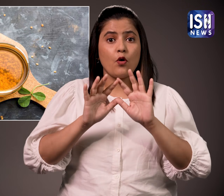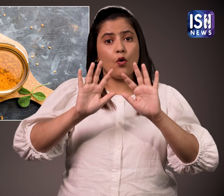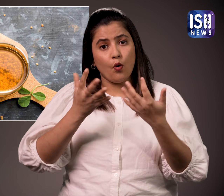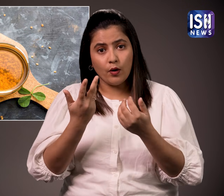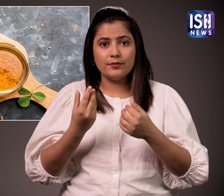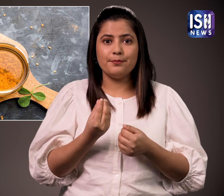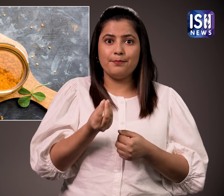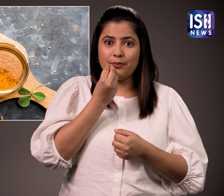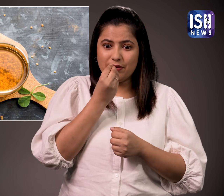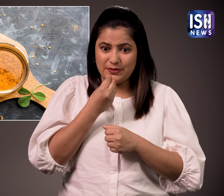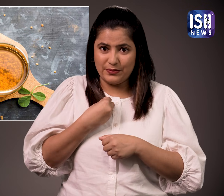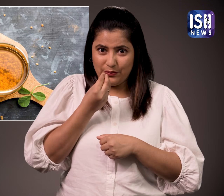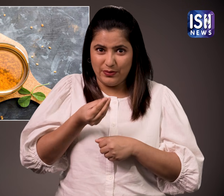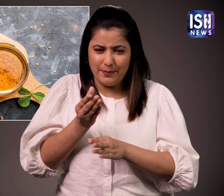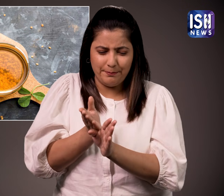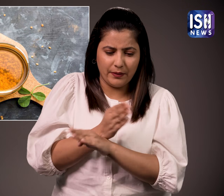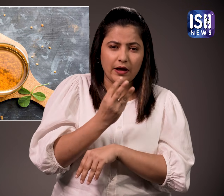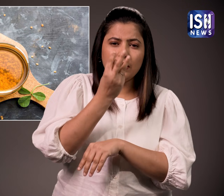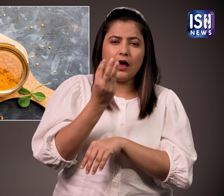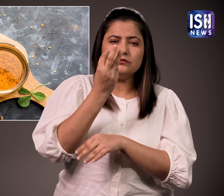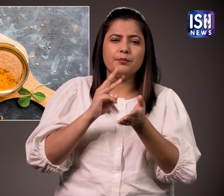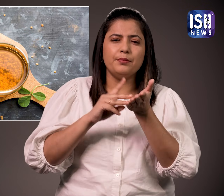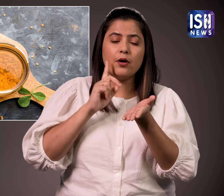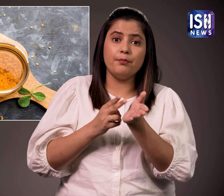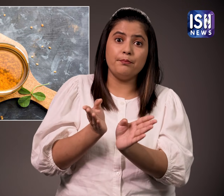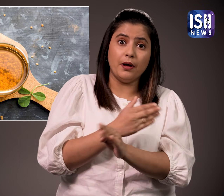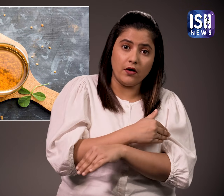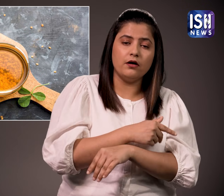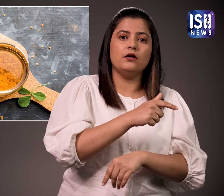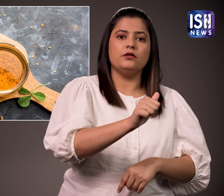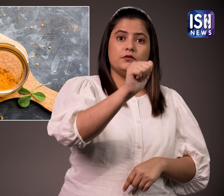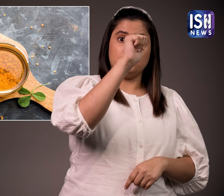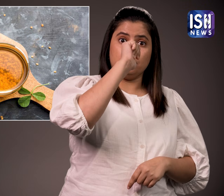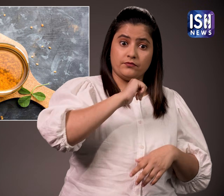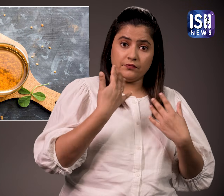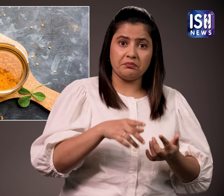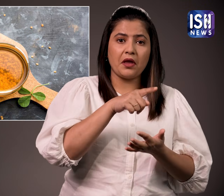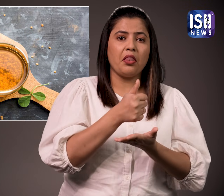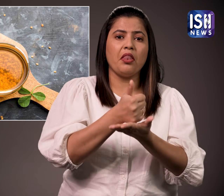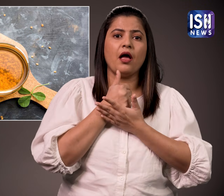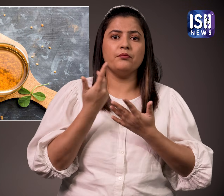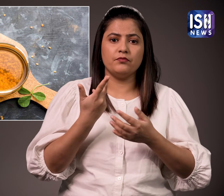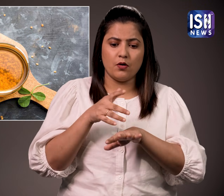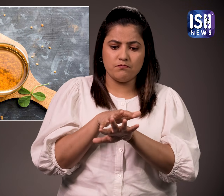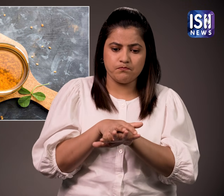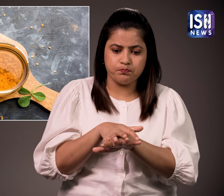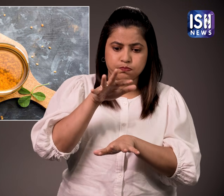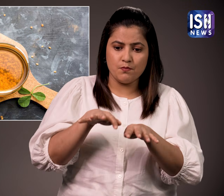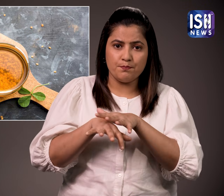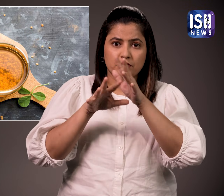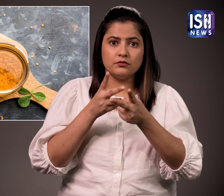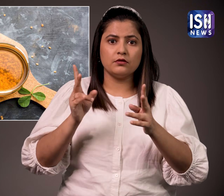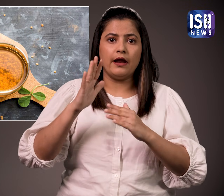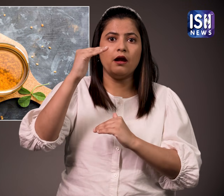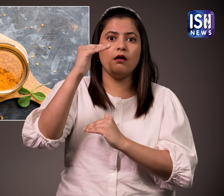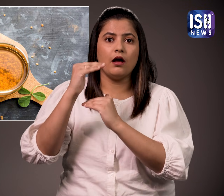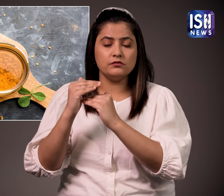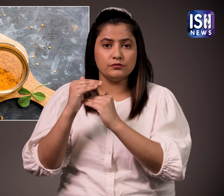Having meethi water 30 minutes before a meal will help to reduce hands and feet swelling.